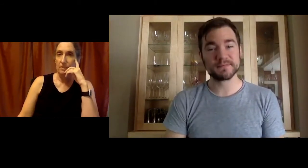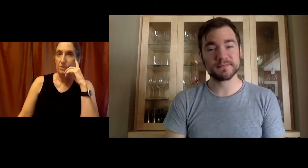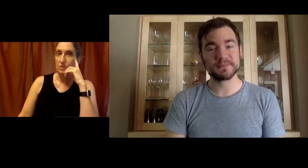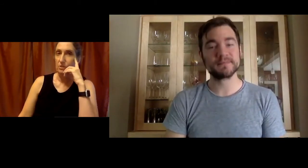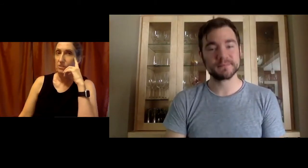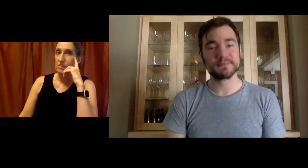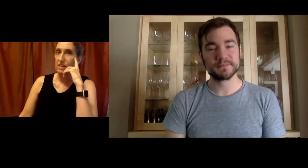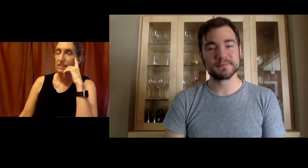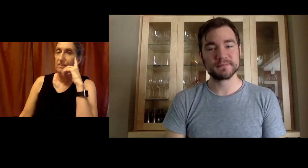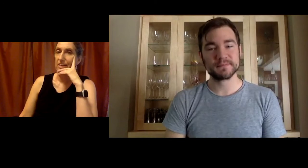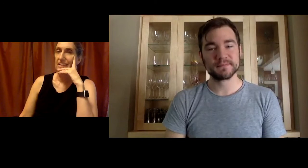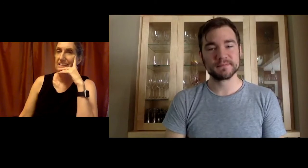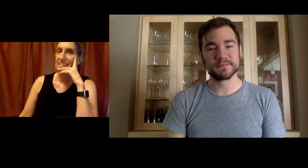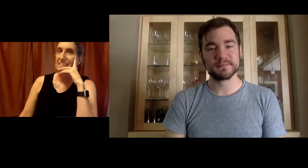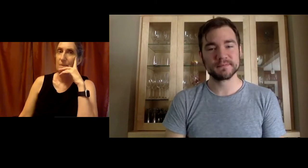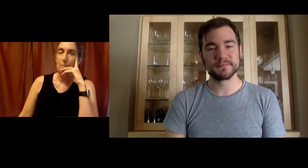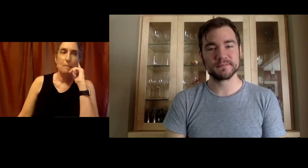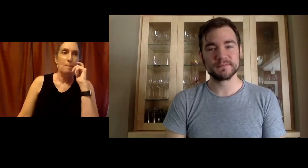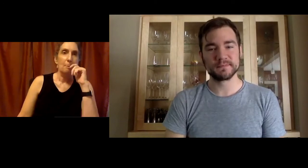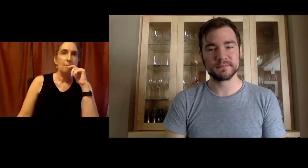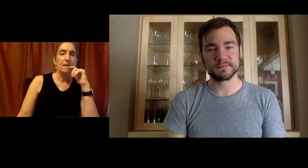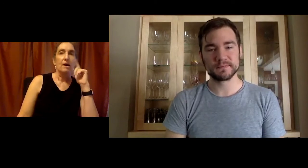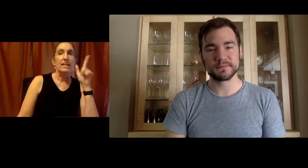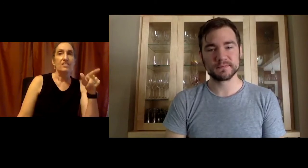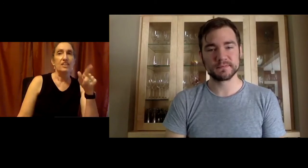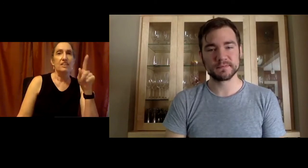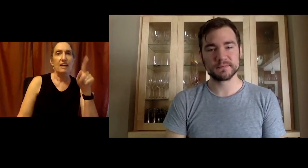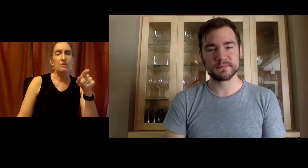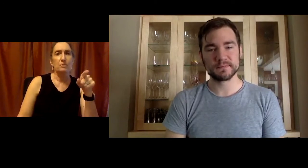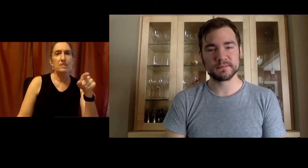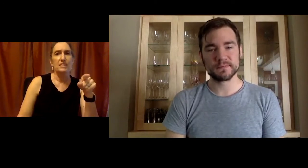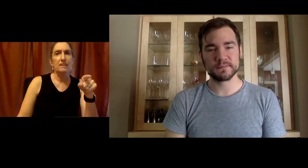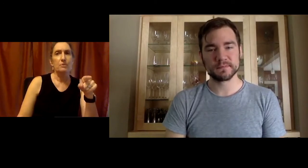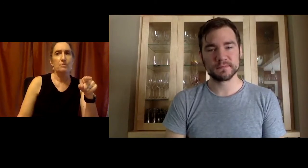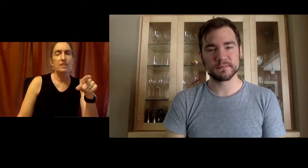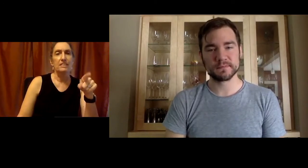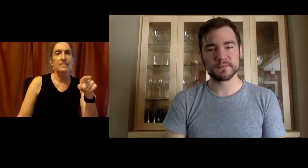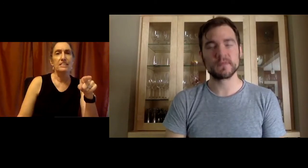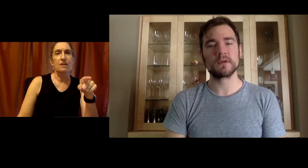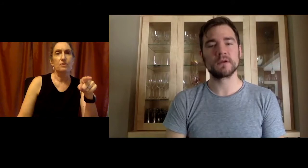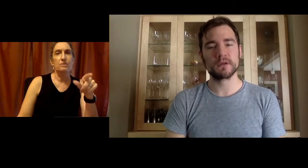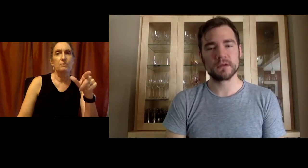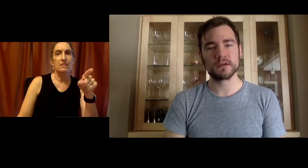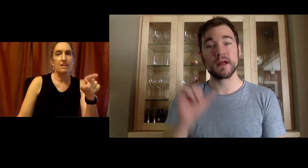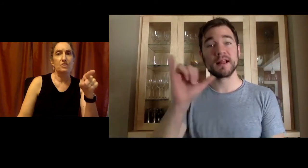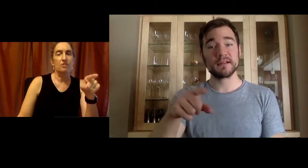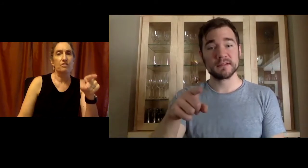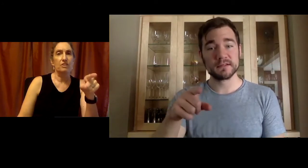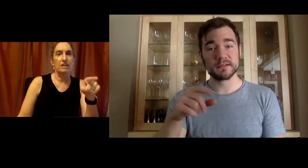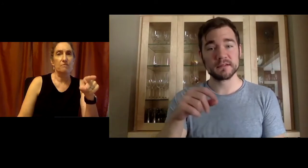It was called Northern Sign Theater, NST and actually I think that was what it was Nic was with NTD though. She was with the National Theater of the Deaf